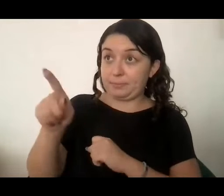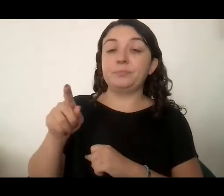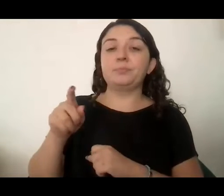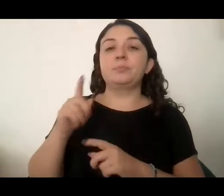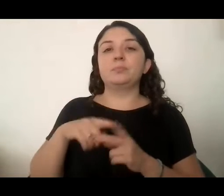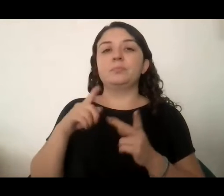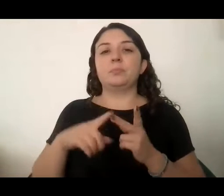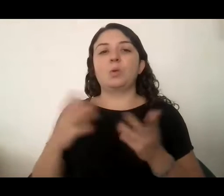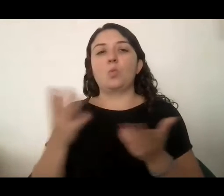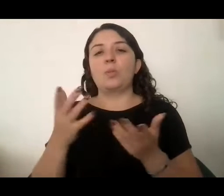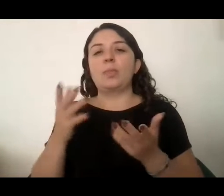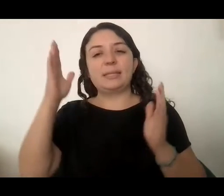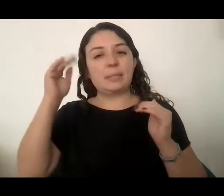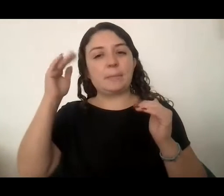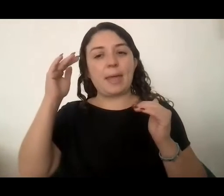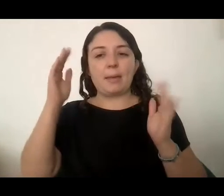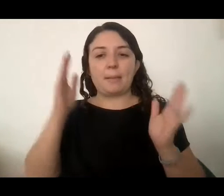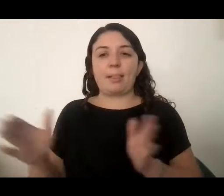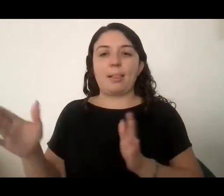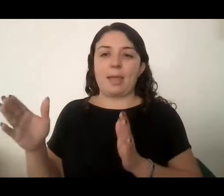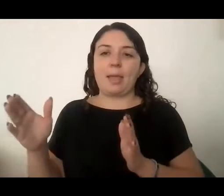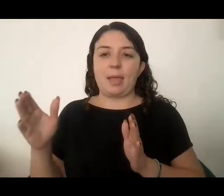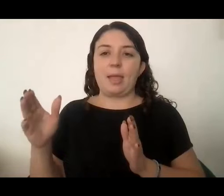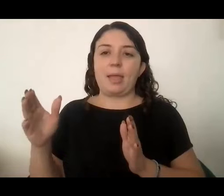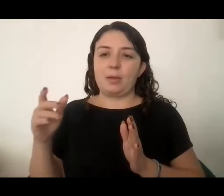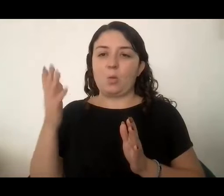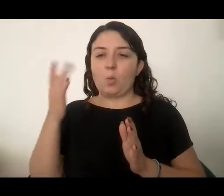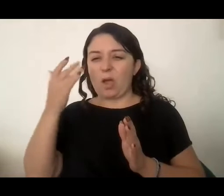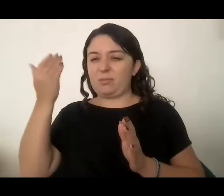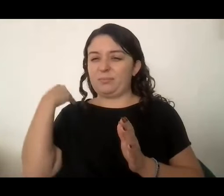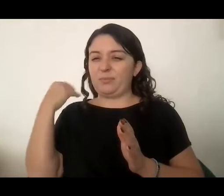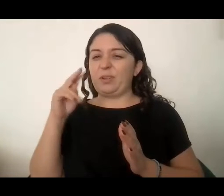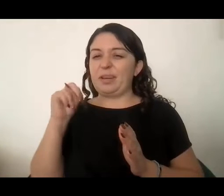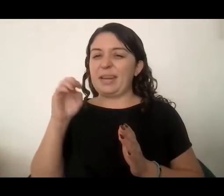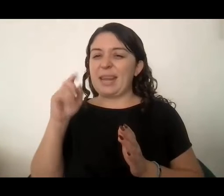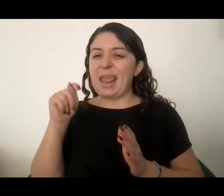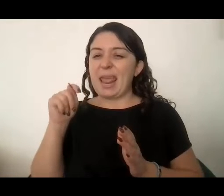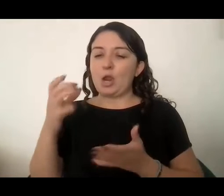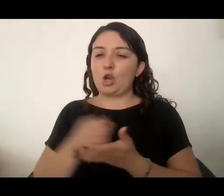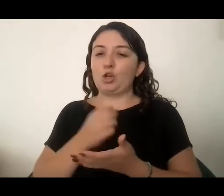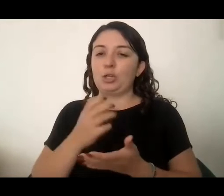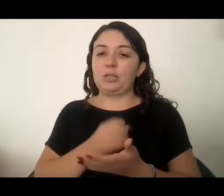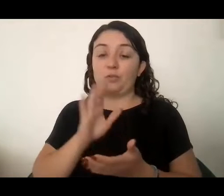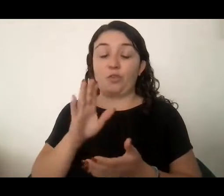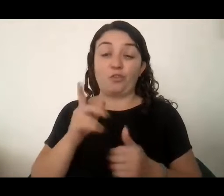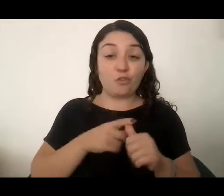projecting as their net earnings from self employment for the first year in business.